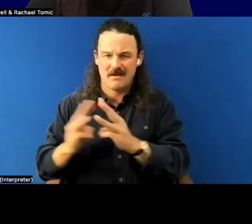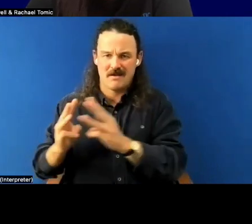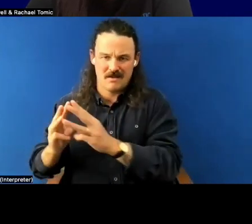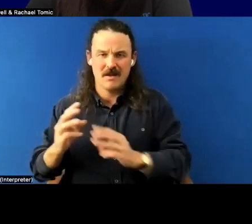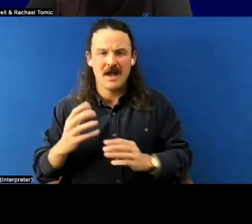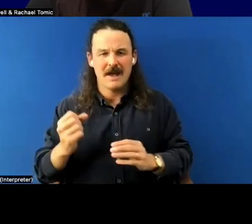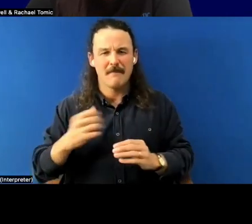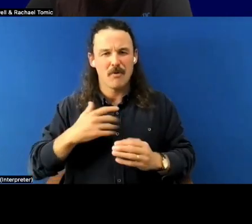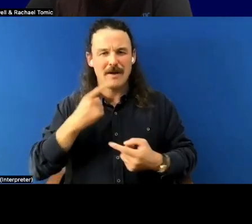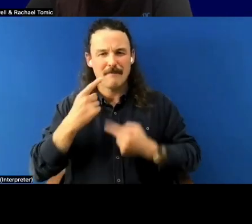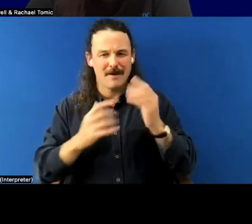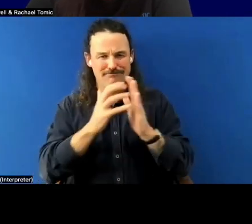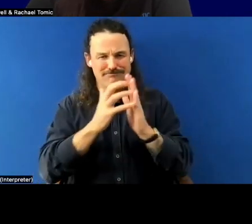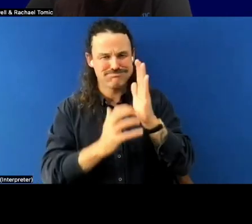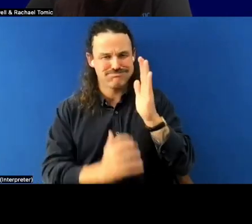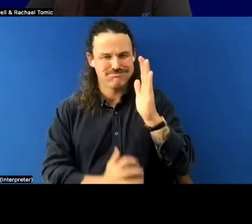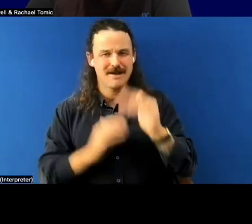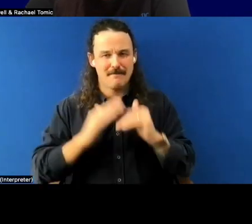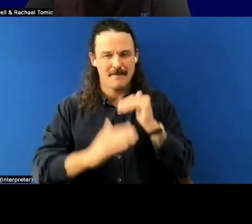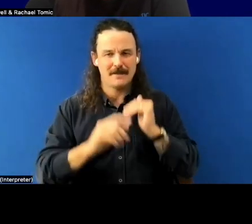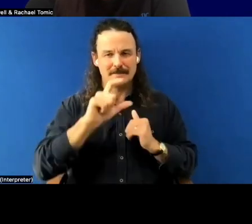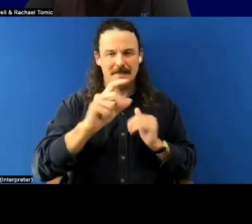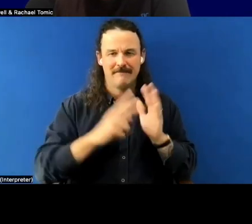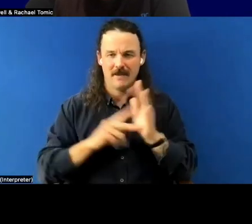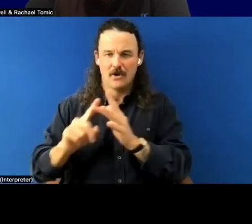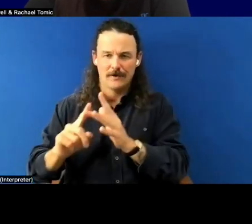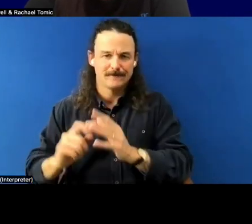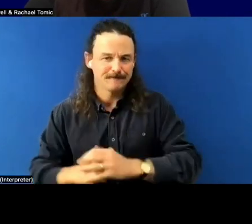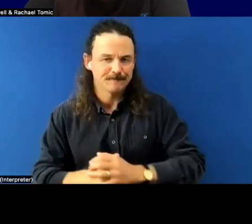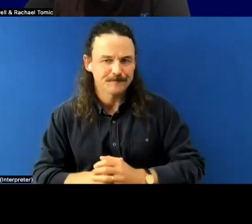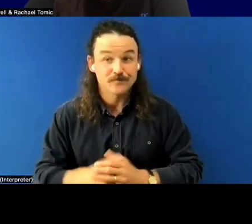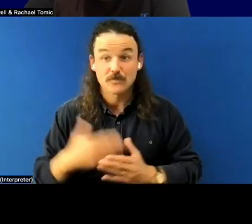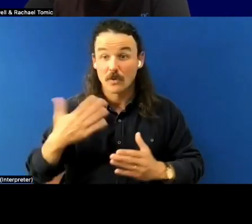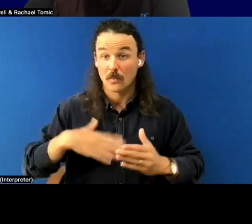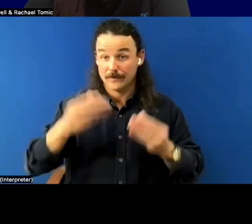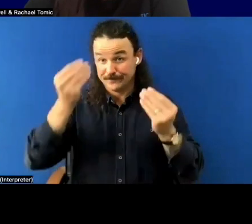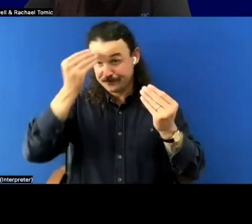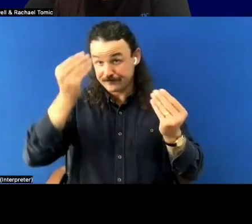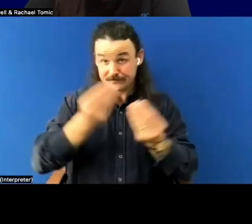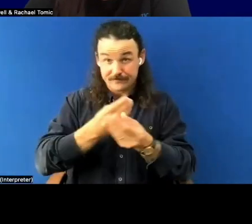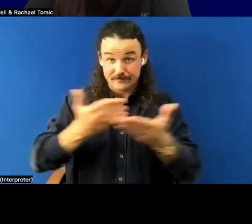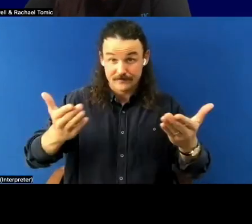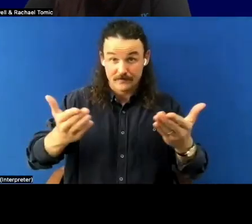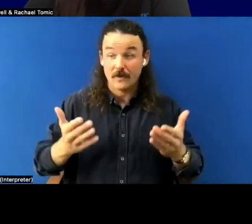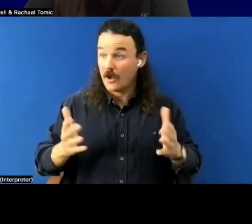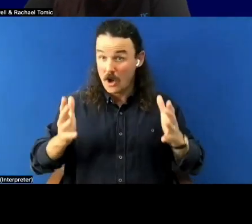but we just wanted to flag here that lots of the kids that we work with present with complex